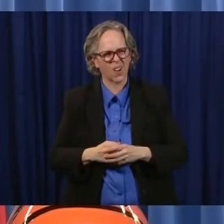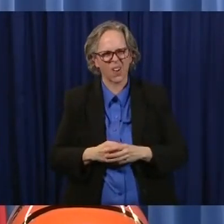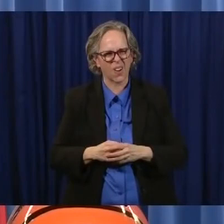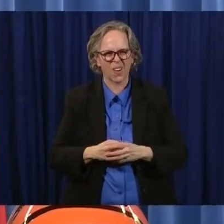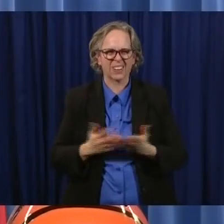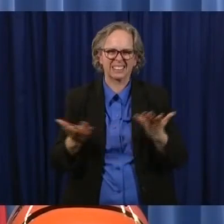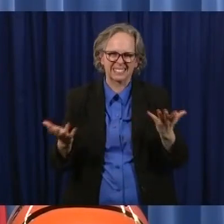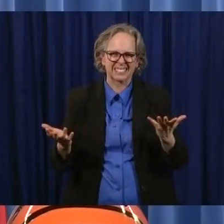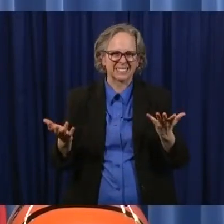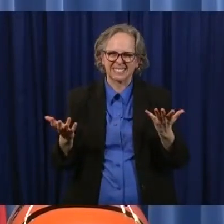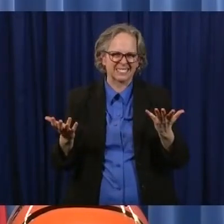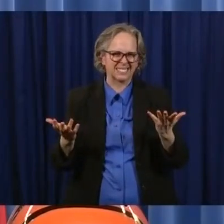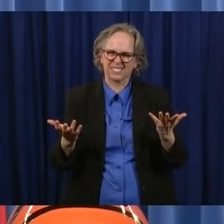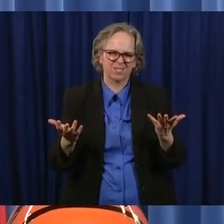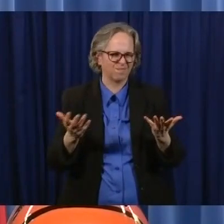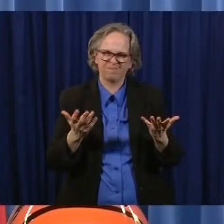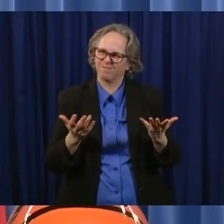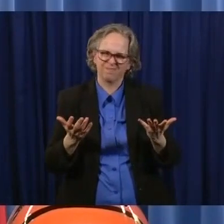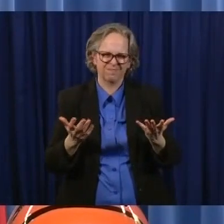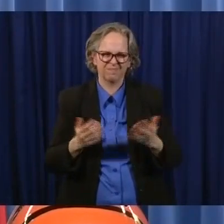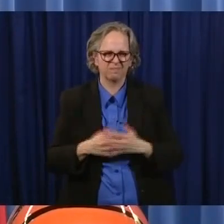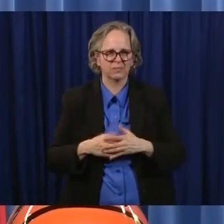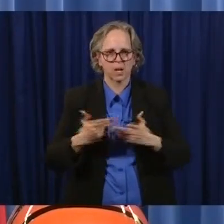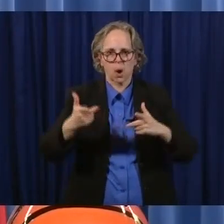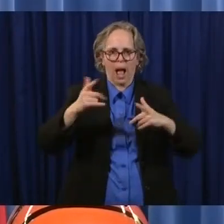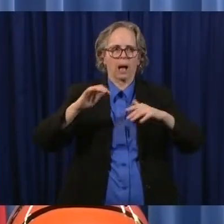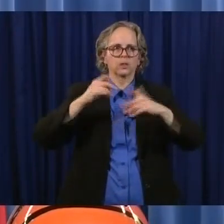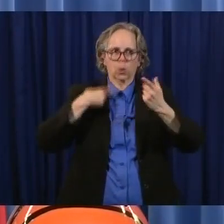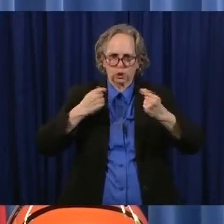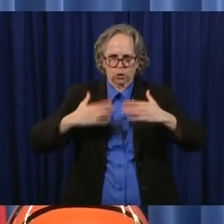ADDITIONAL BARRIER, BUT IT'S NOT A SILVER BULLET. IT IS NOT THE THING THAT IS DEFINITELY GOING TO ALWAYS WORK